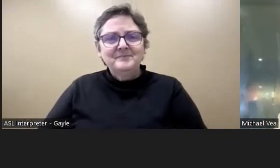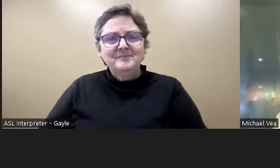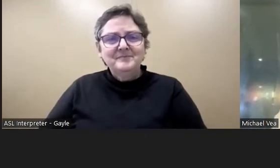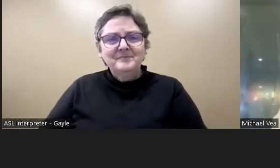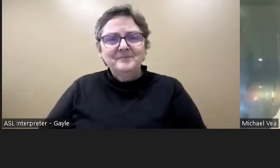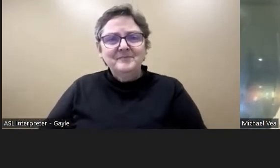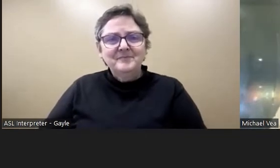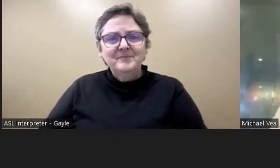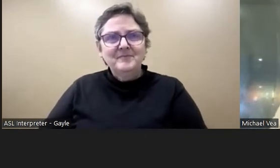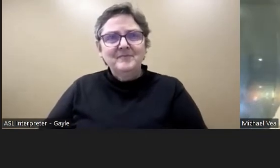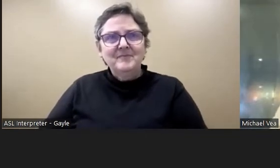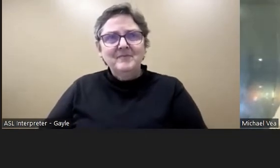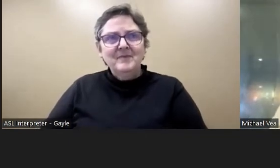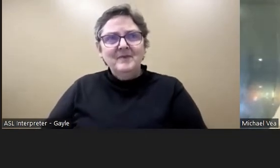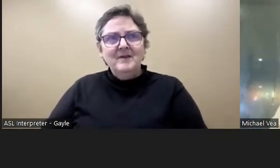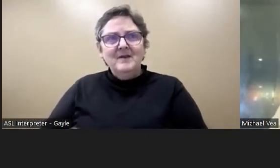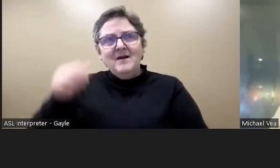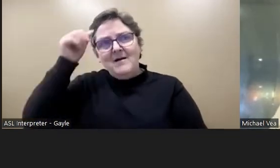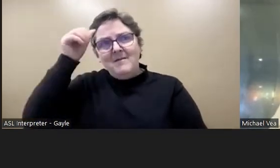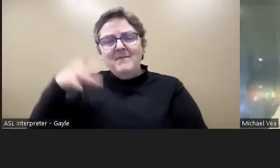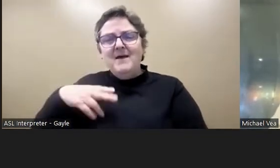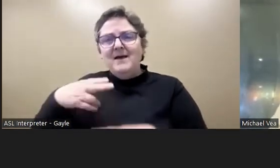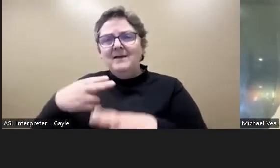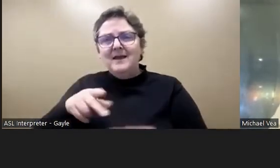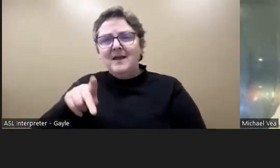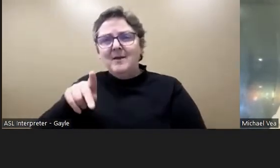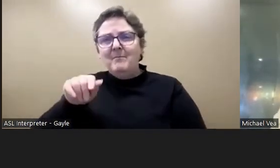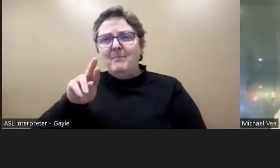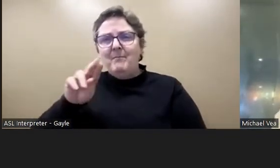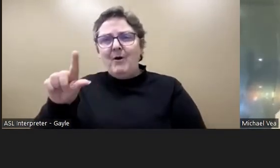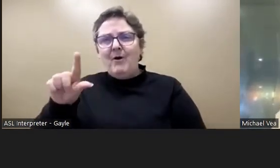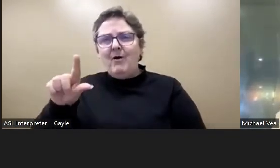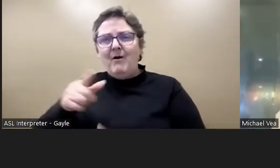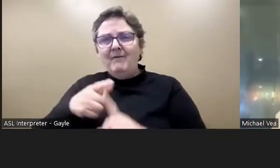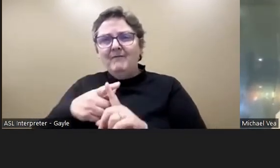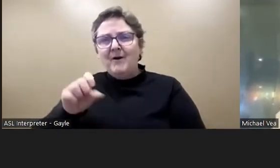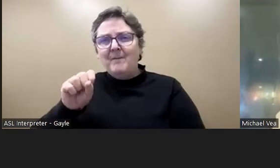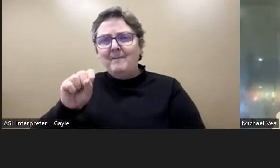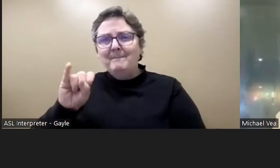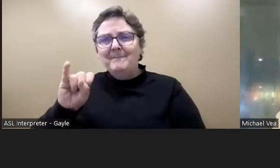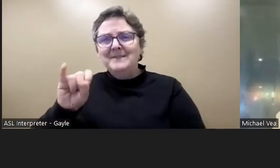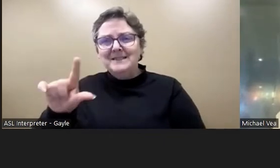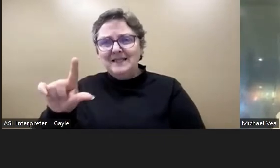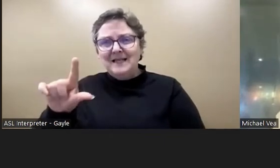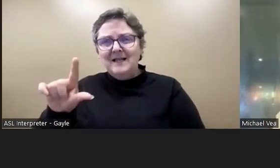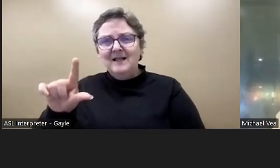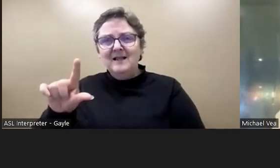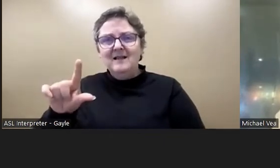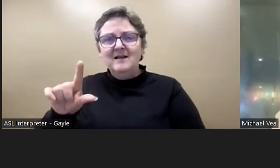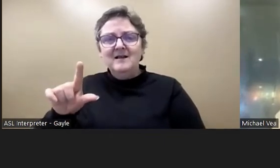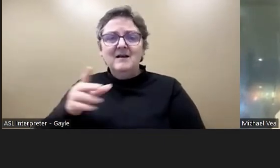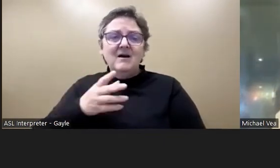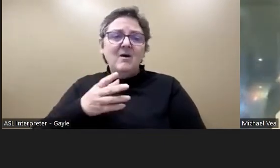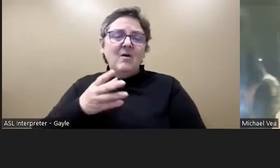Well, I'm thinking of a couple of experiences that we've seen using our Bloom platform